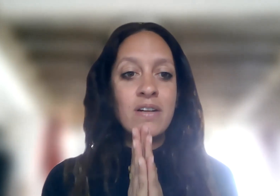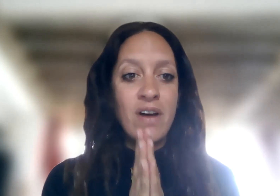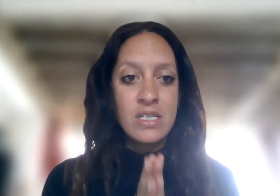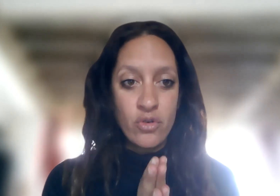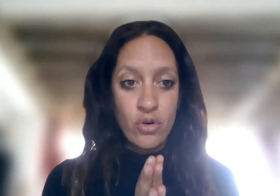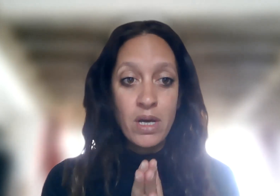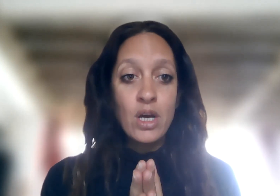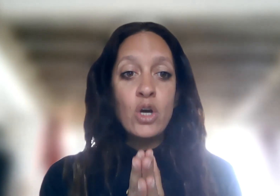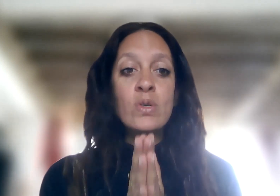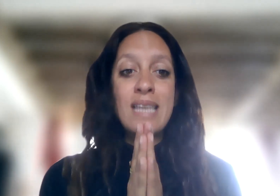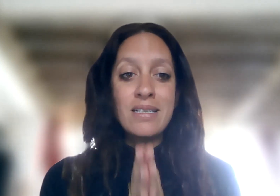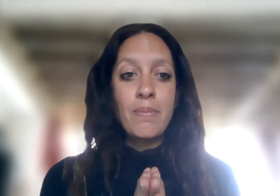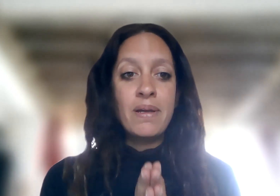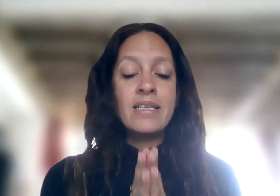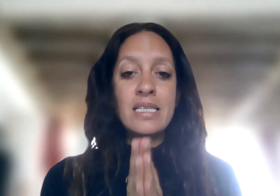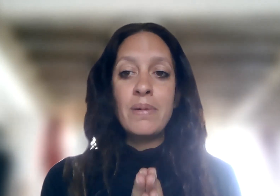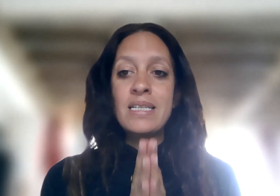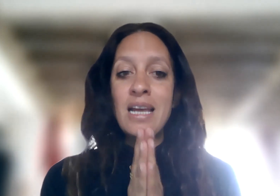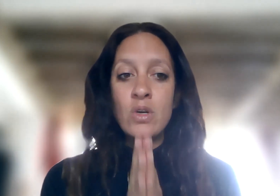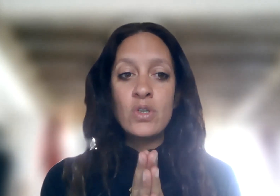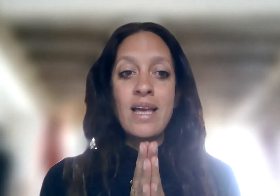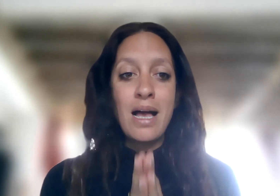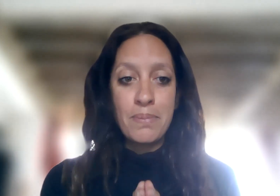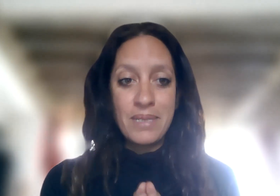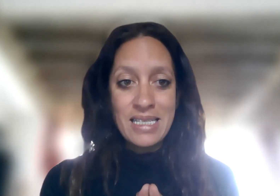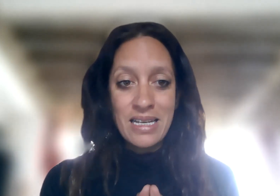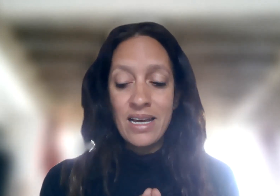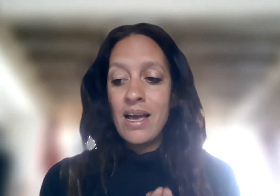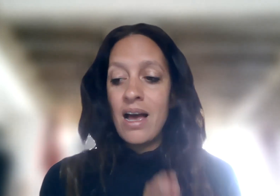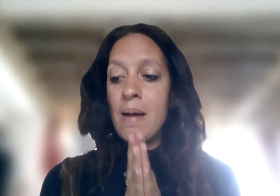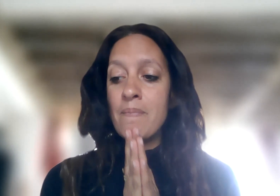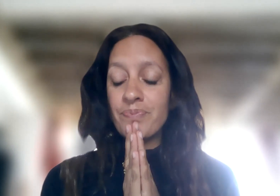me, personally, in a tiny team of three people, it is that we have C